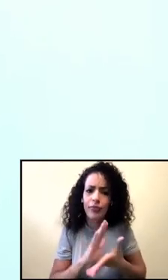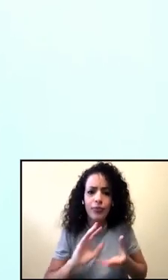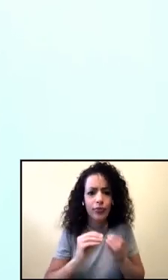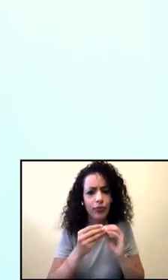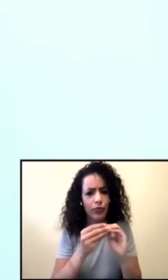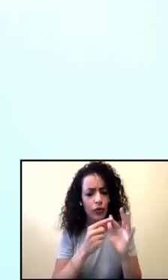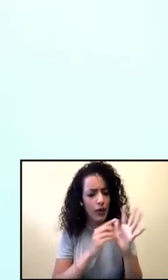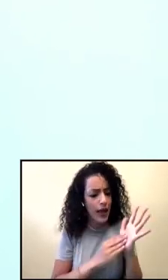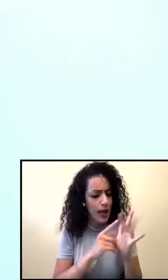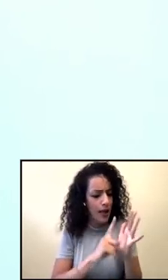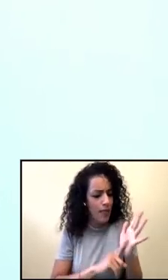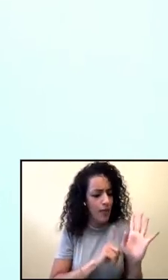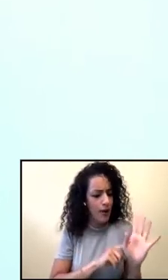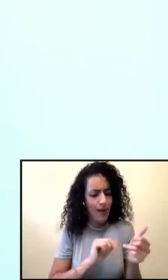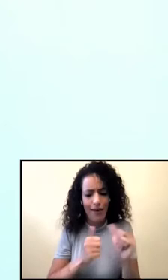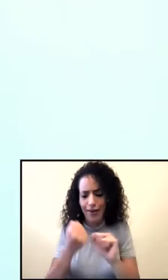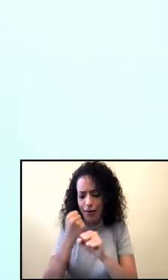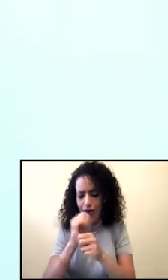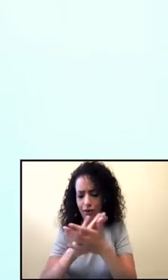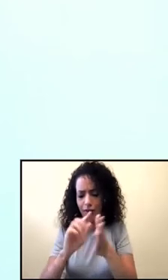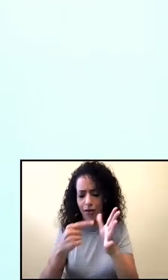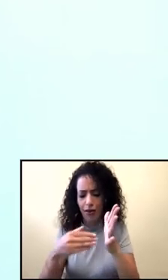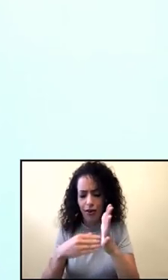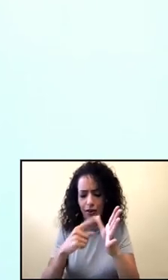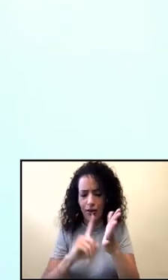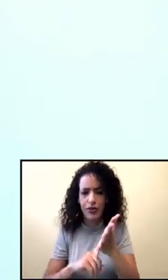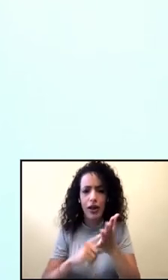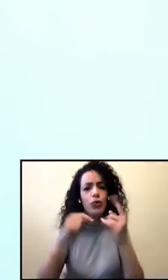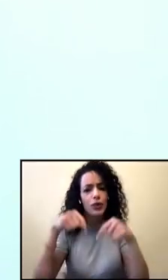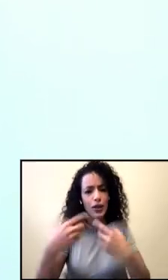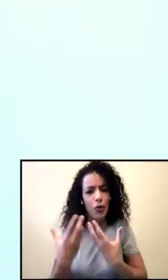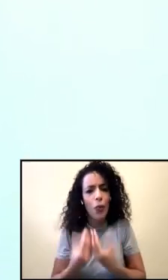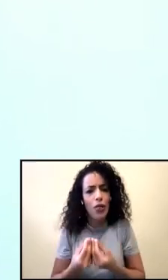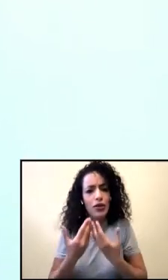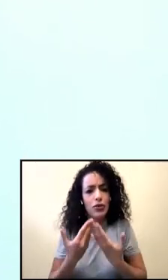with us today. We ended with that beautiful, it makes me feel like crying every time,